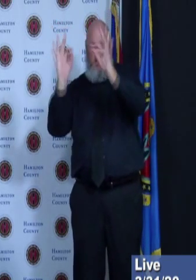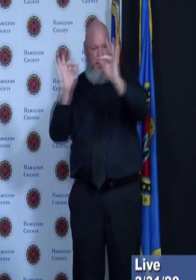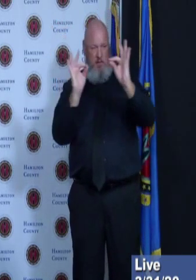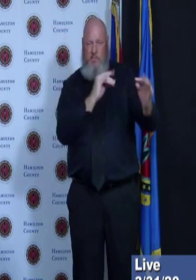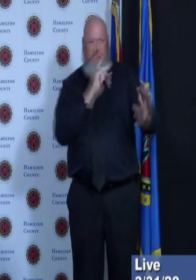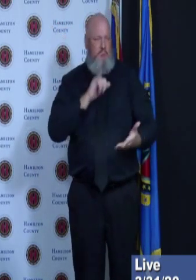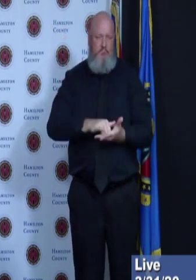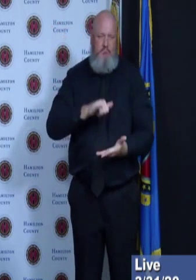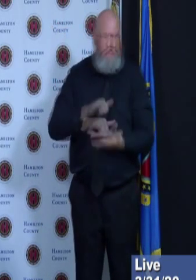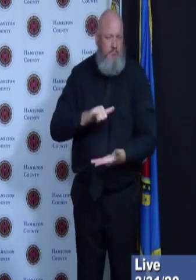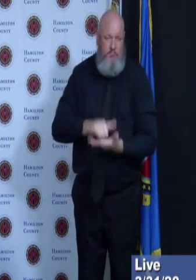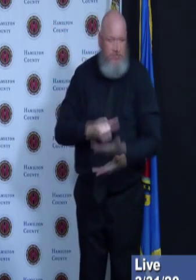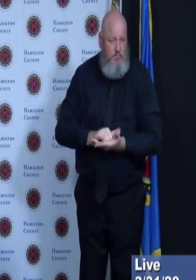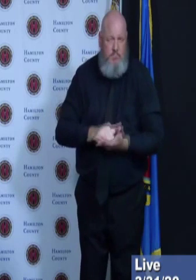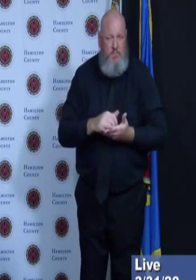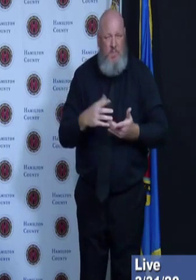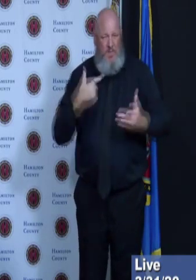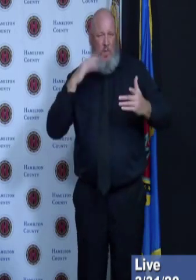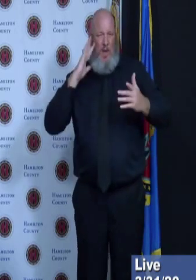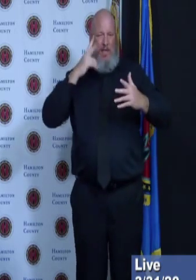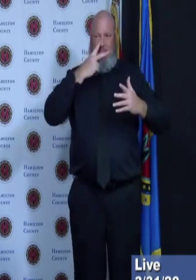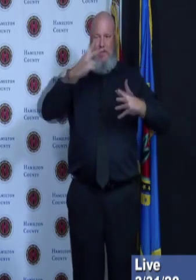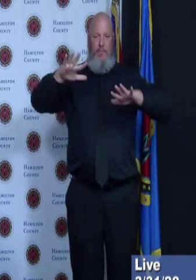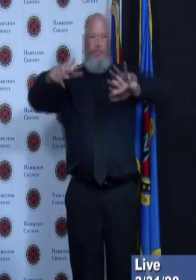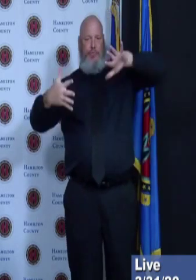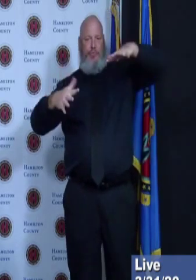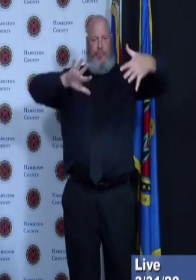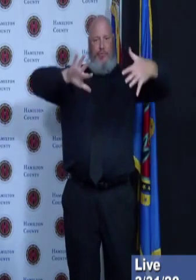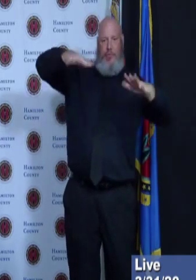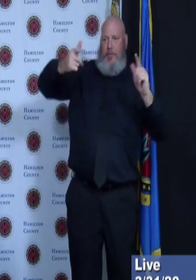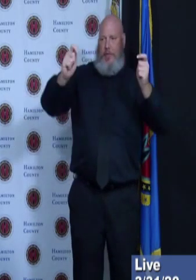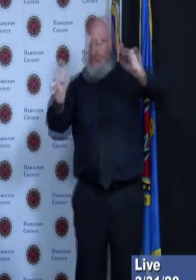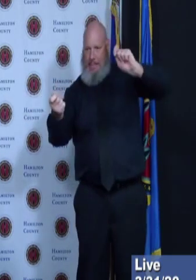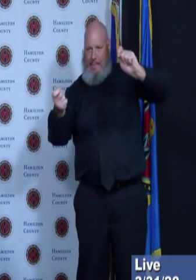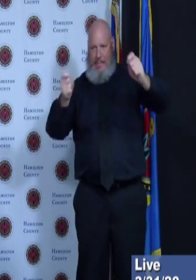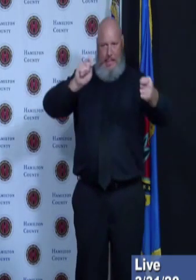predict but Jeff will talk about that U curve tomorrow